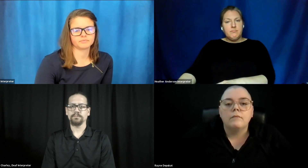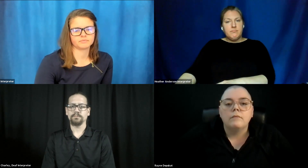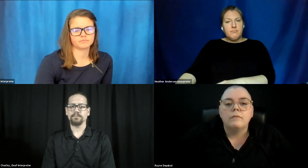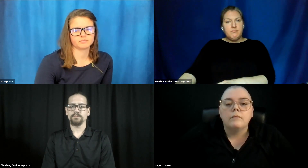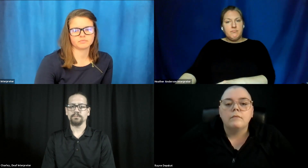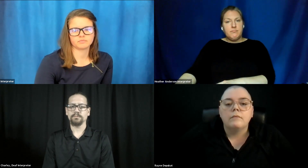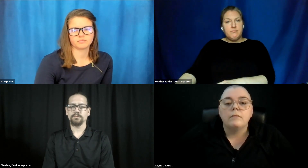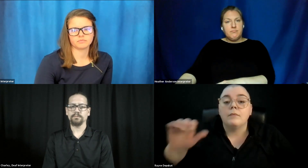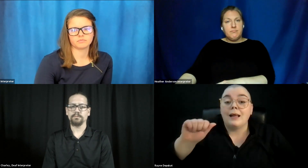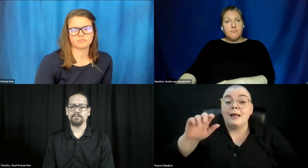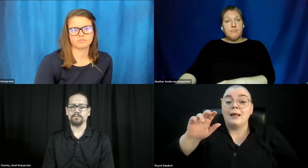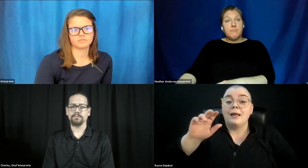She has direct.